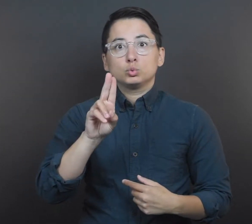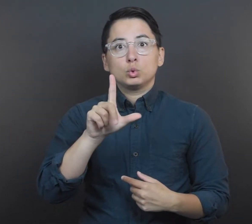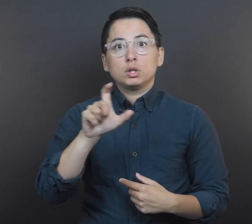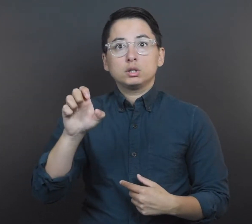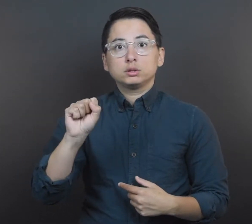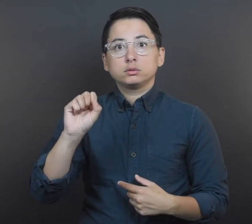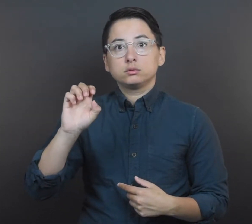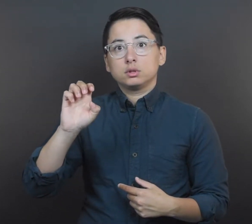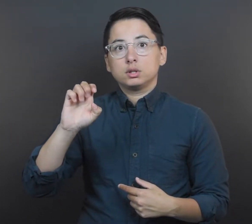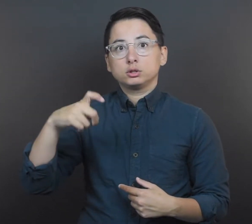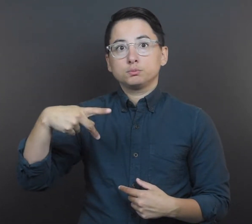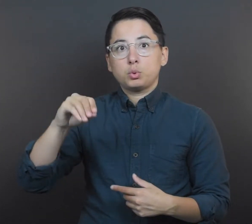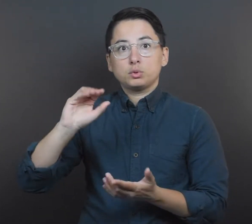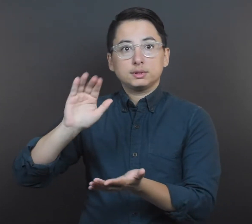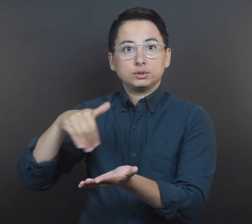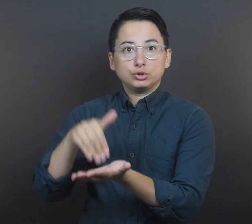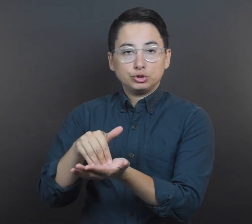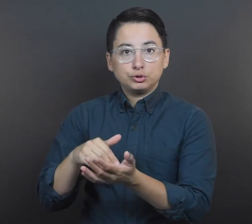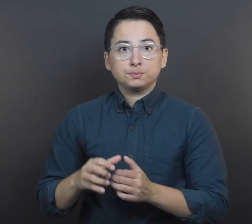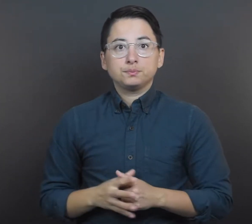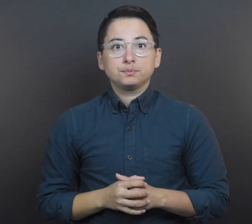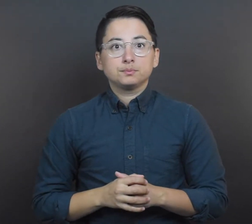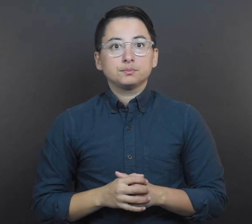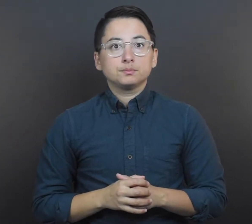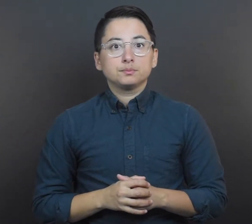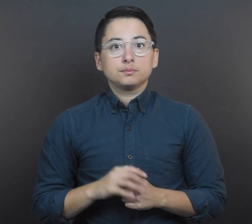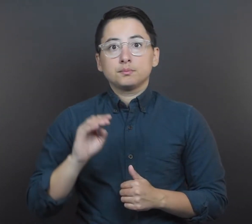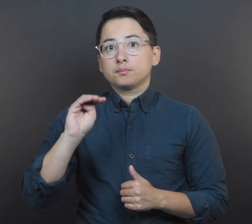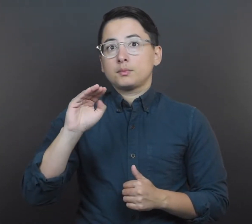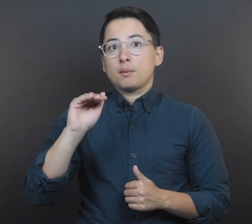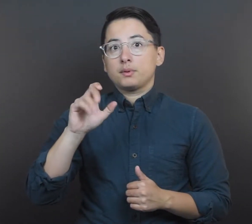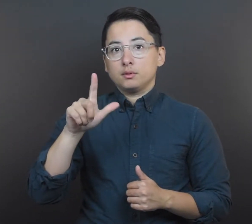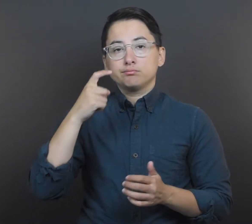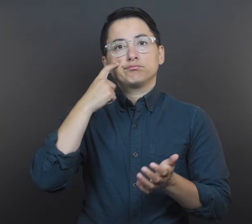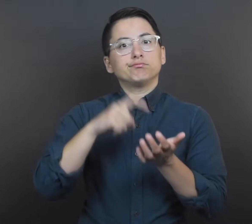Those with a negative test result are transported to the Dulles Expo Center.